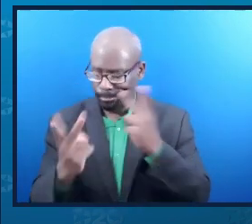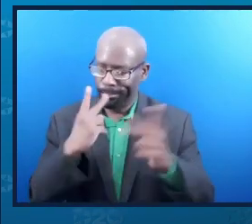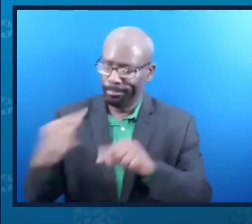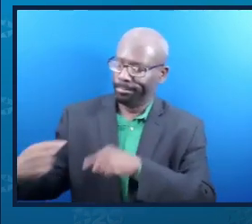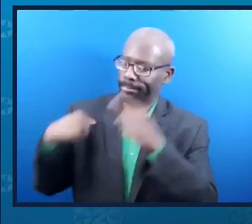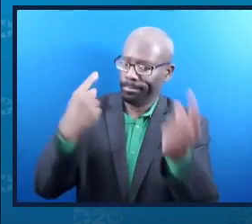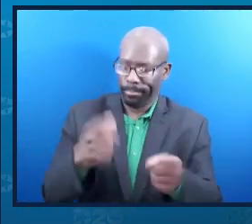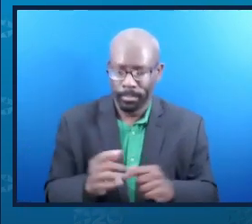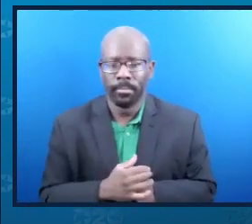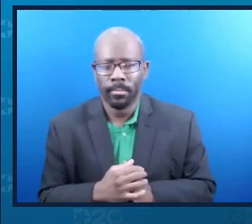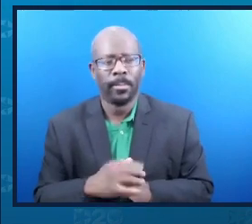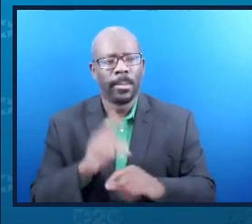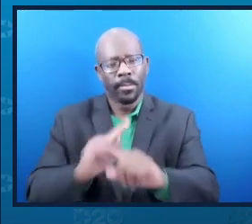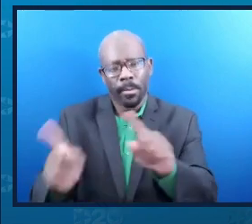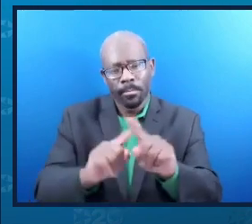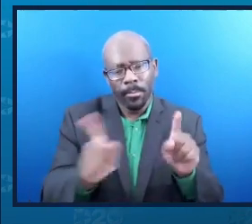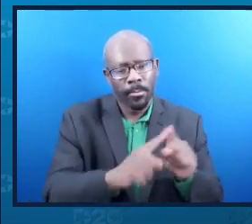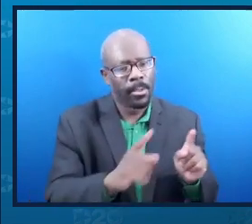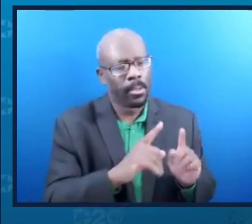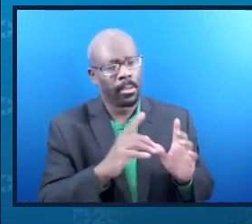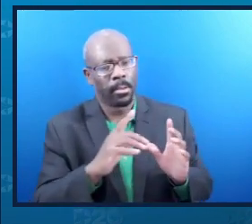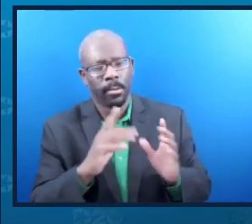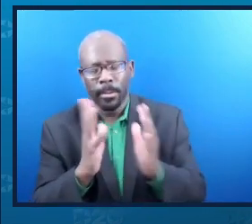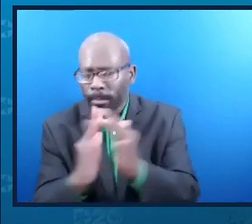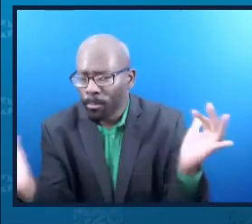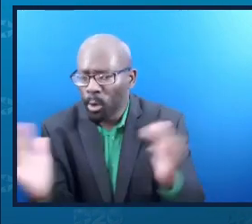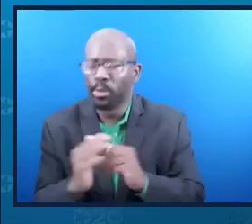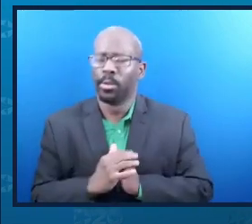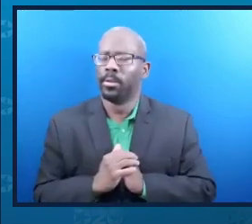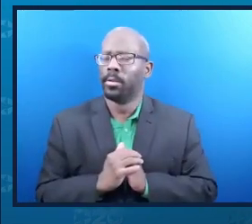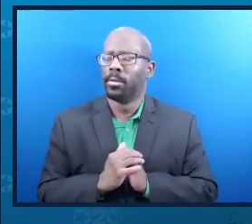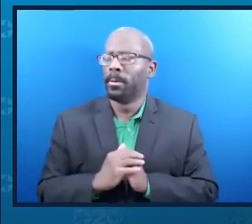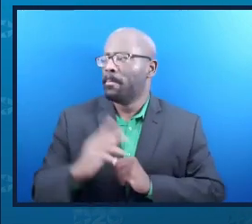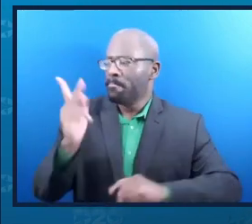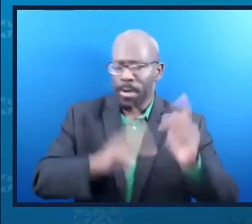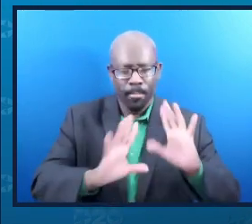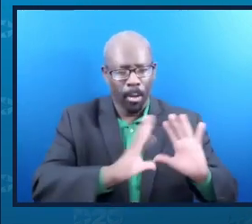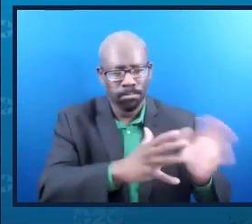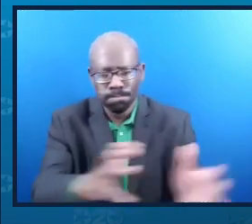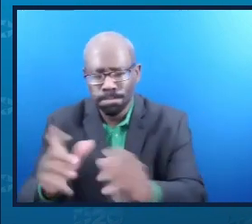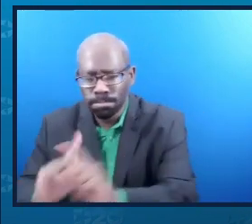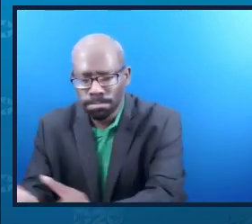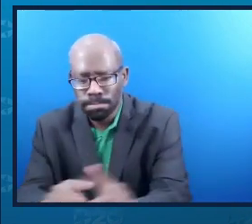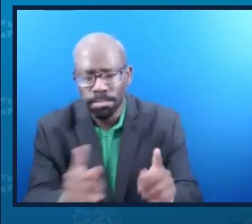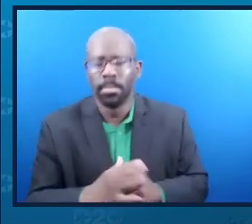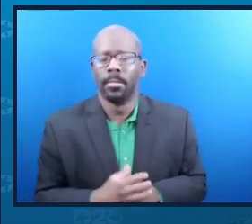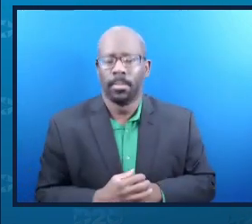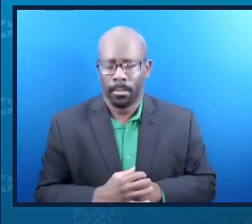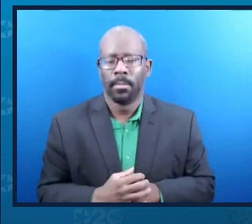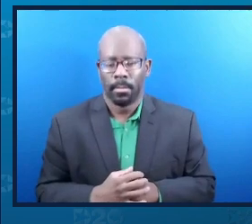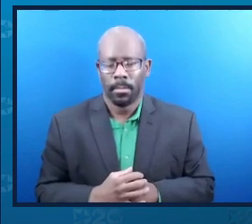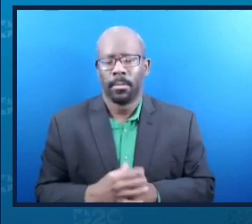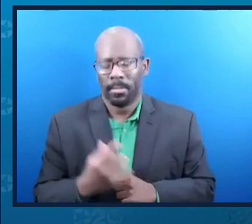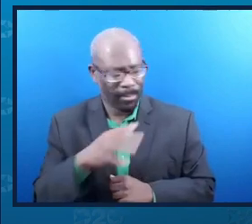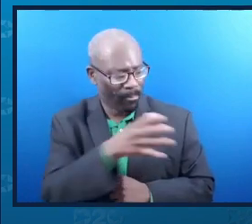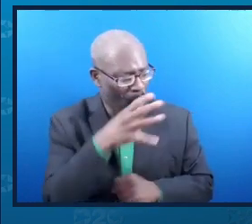FOLKS OF EVERY AGE AND BACKGROUND WHO PACKED CITY CENTERS AND AIRPORTS AND RURAL